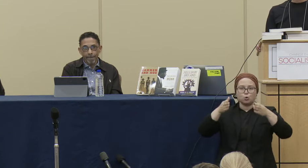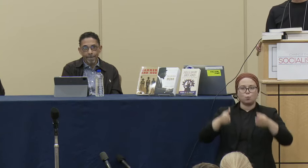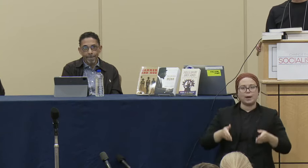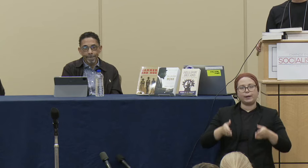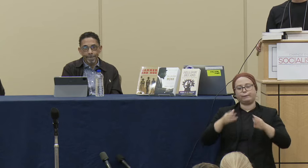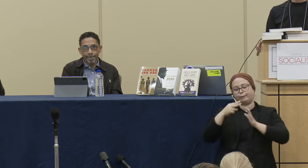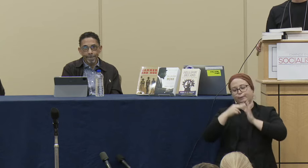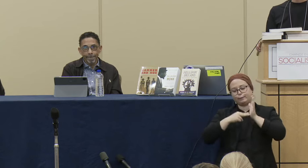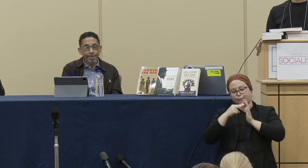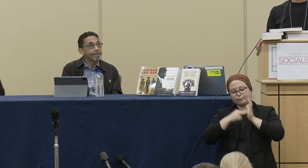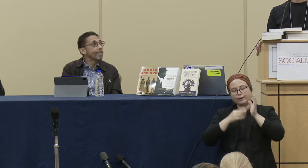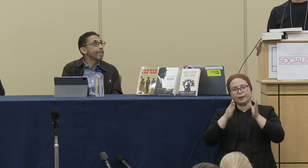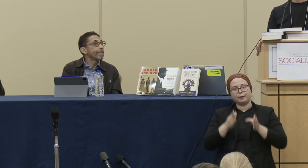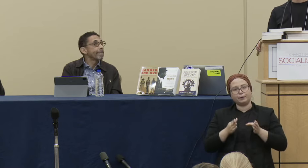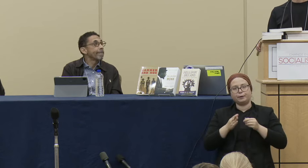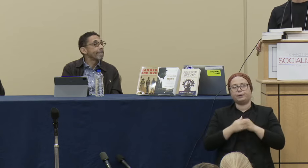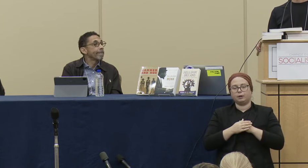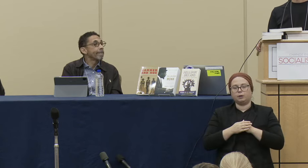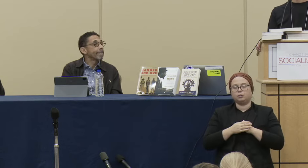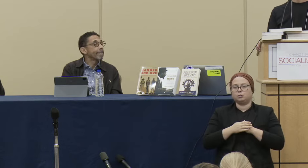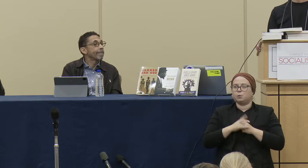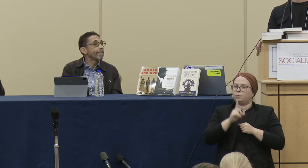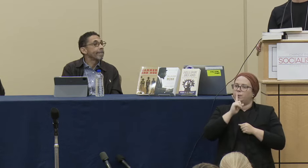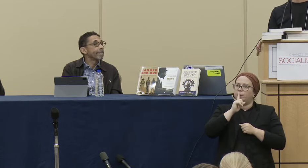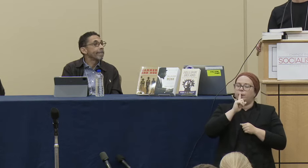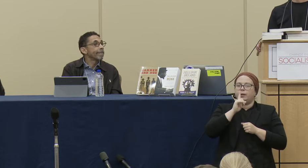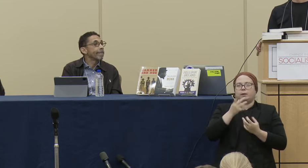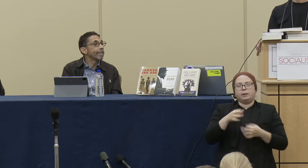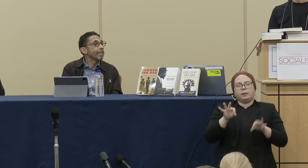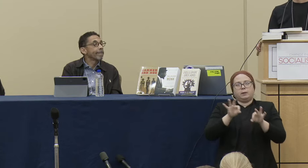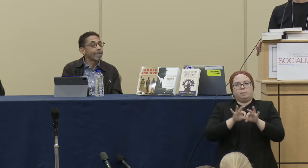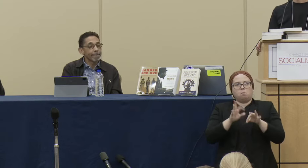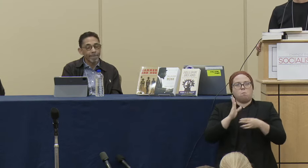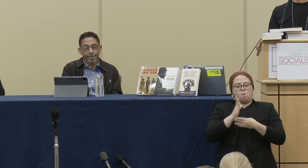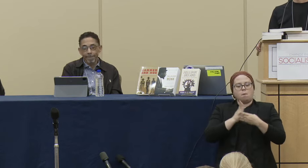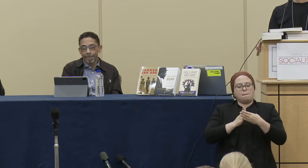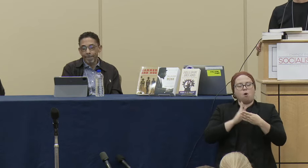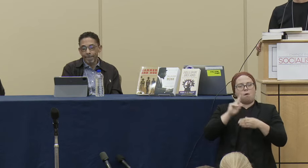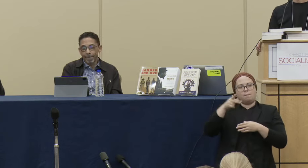host, moderator, interlocutor, you know, reader. And that's